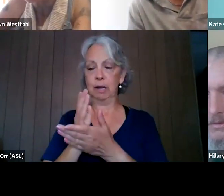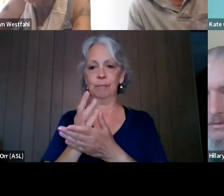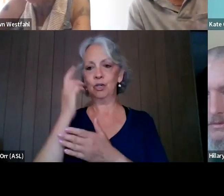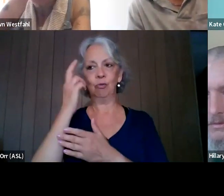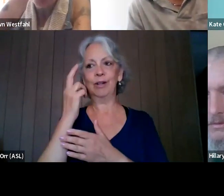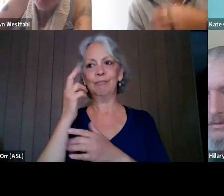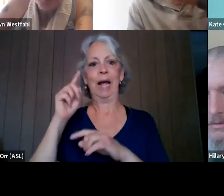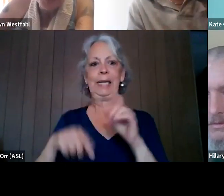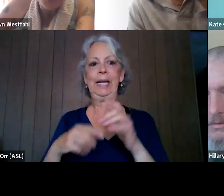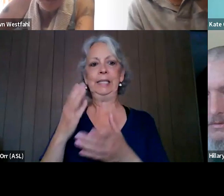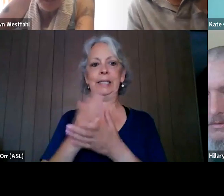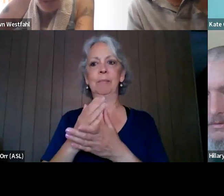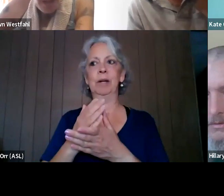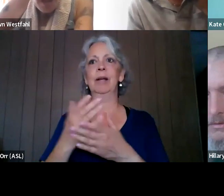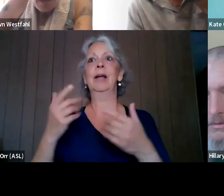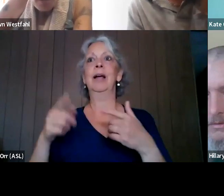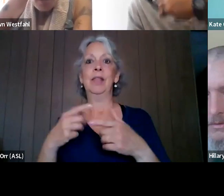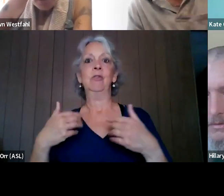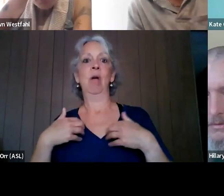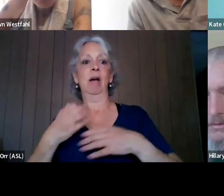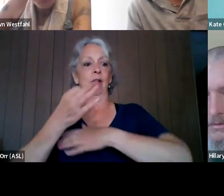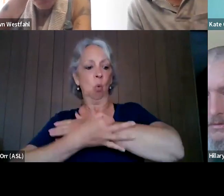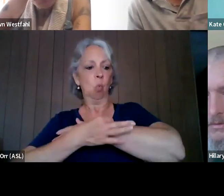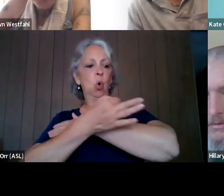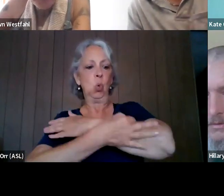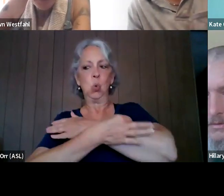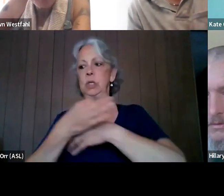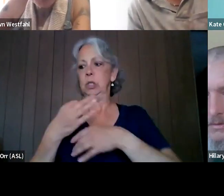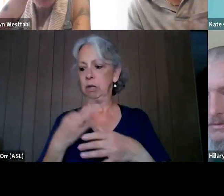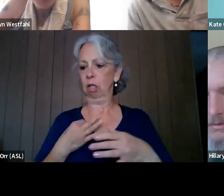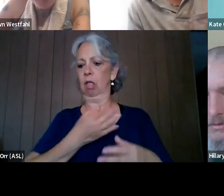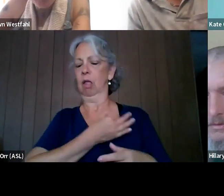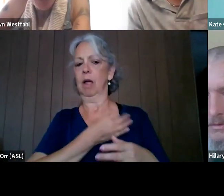and then you get these wounds and you're still, you know, there is one point in time I swore